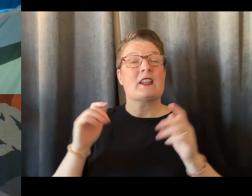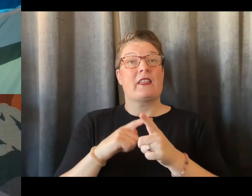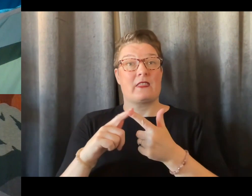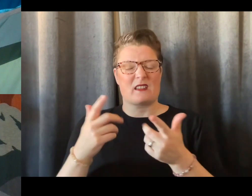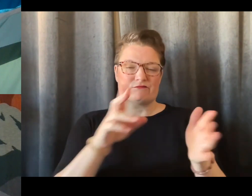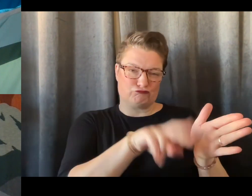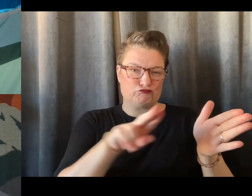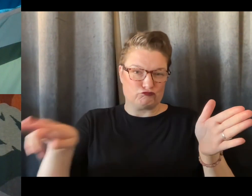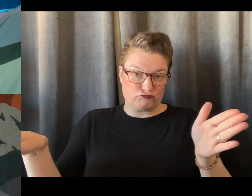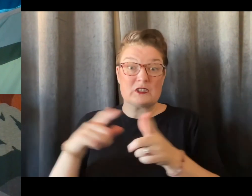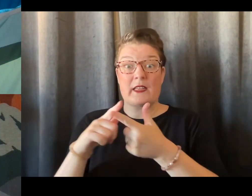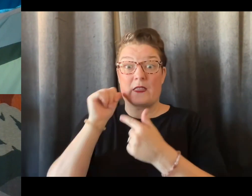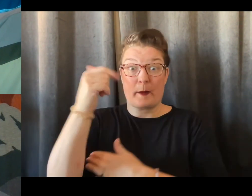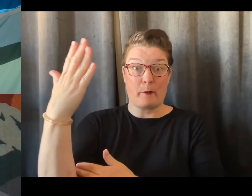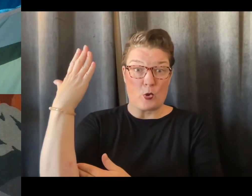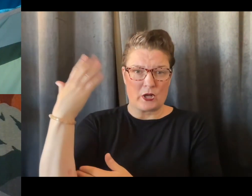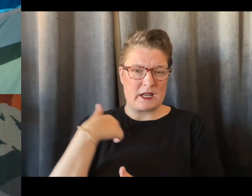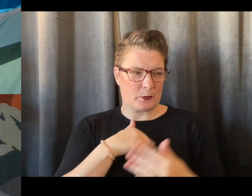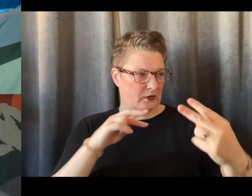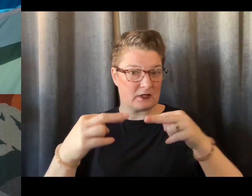We saw who was alive and who died.